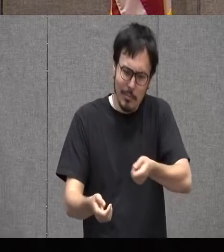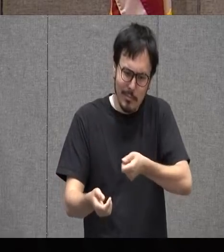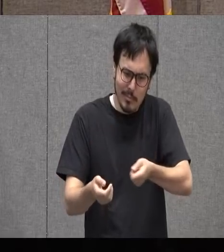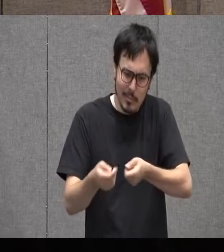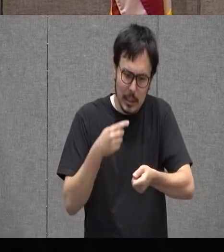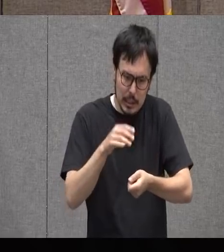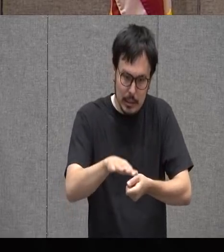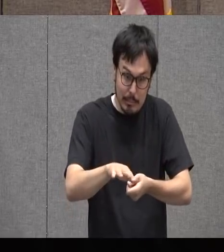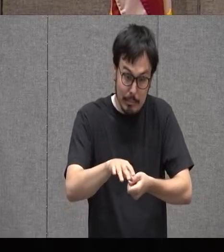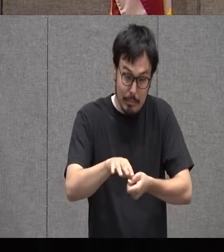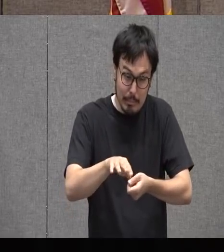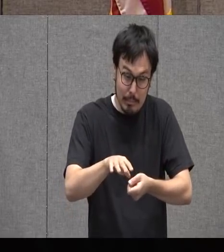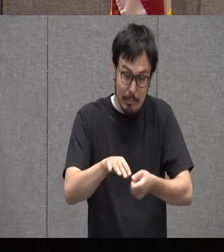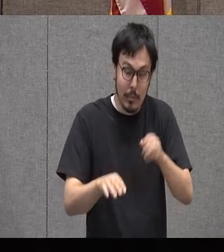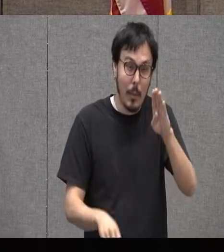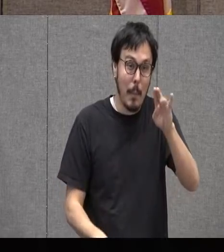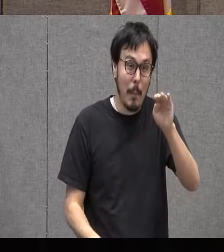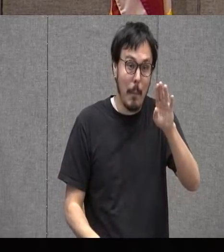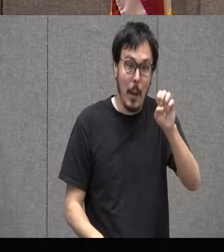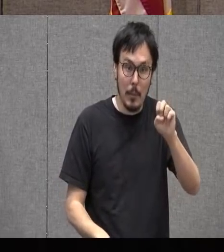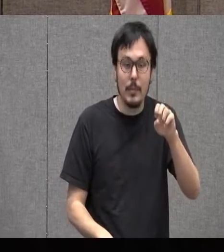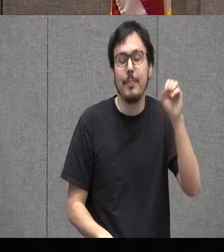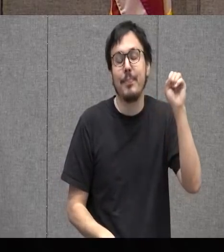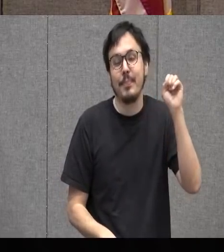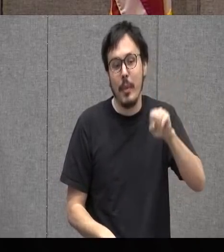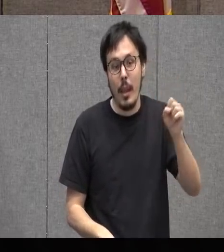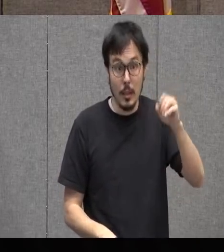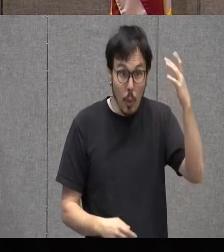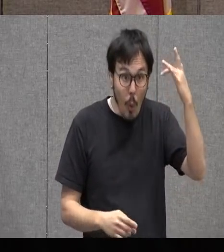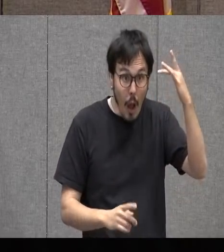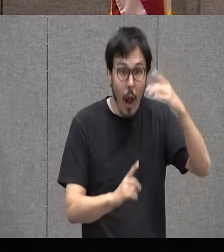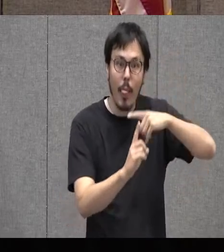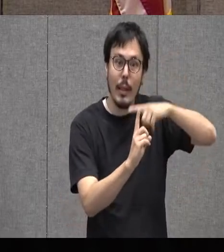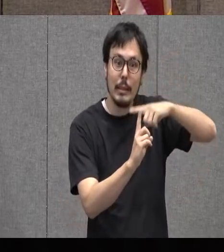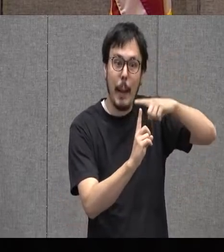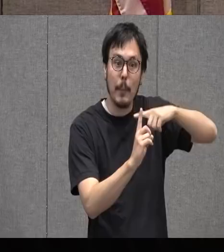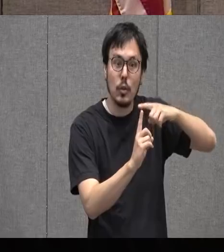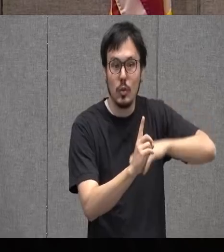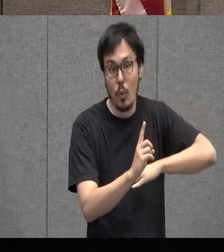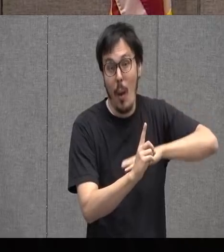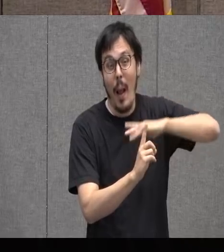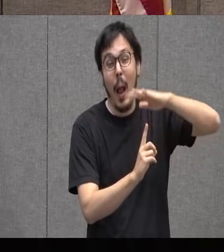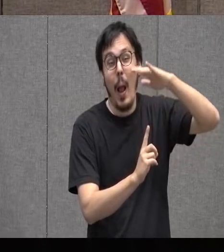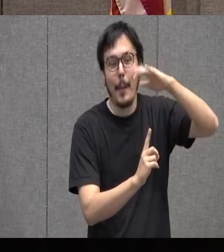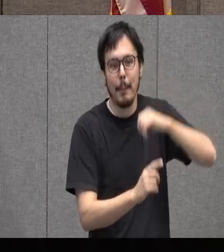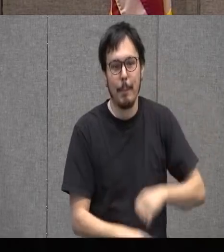Yes, there is a change in temperature. So based on the examples and what we've learned so far